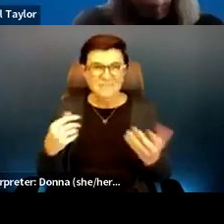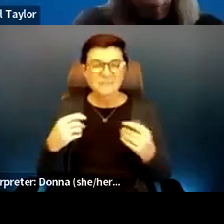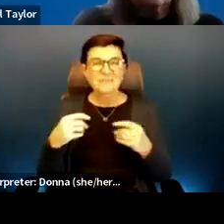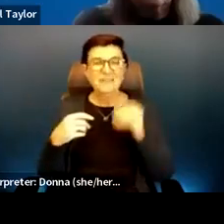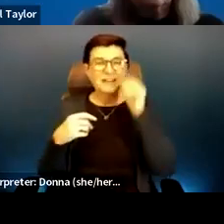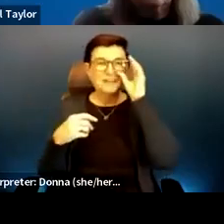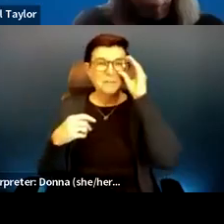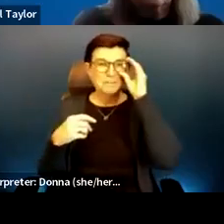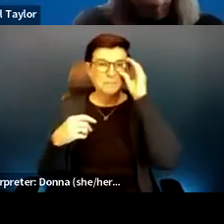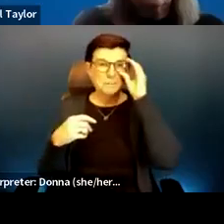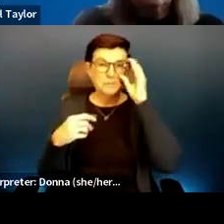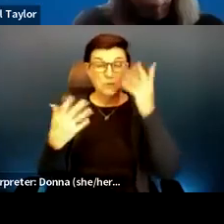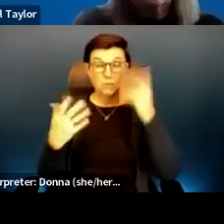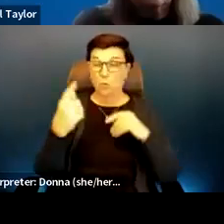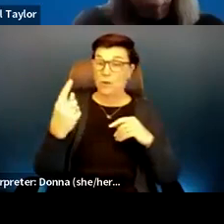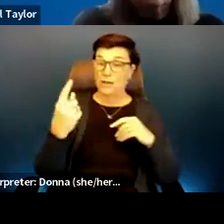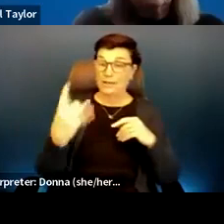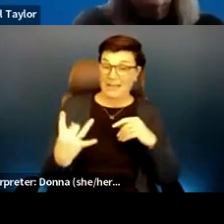out of eight of the dollars, I'm sure that's true now as well.